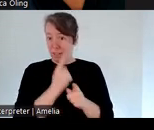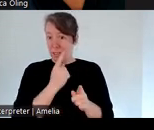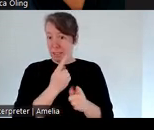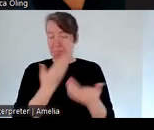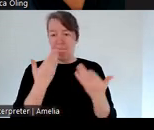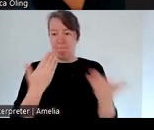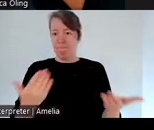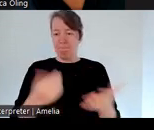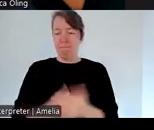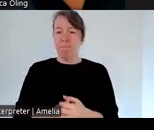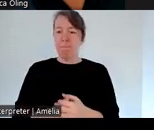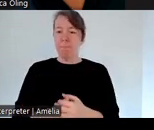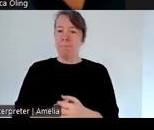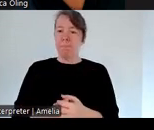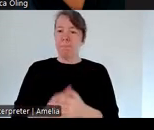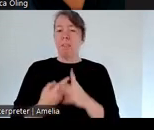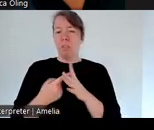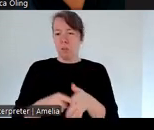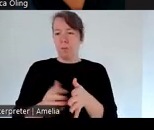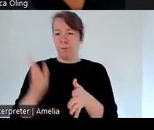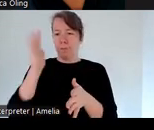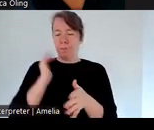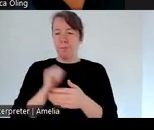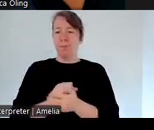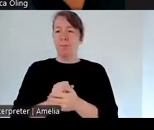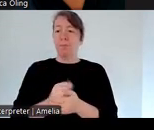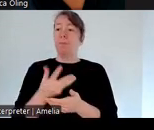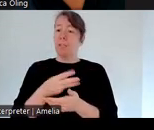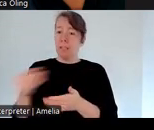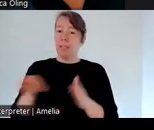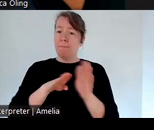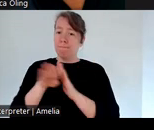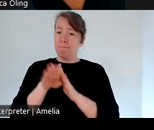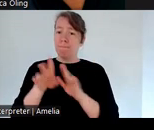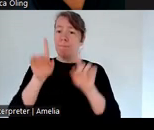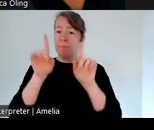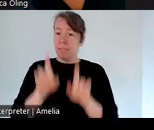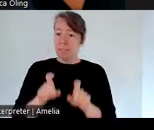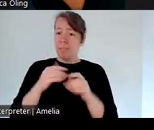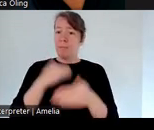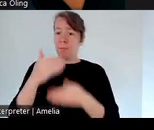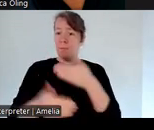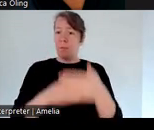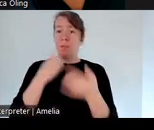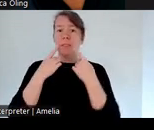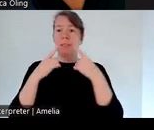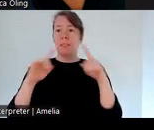We also wanted to develop a testing process that would work for, um, everyone.